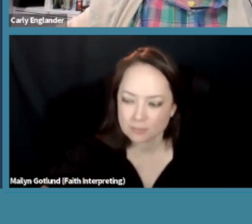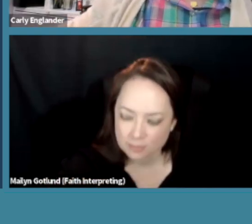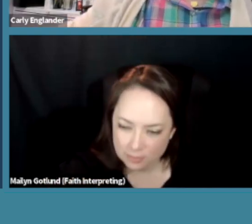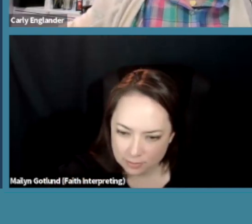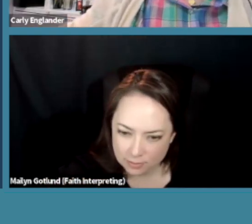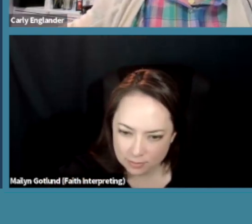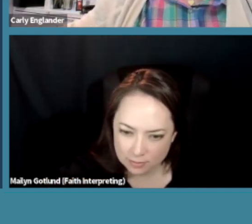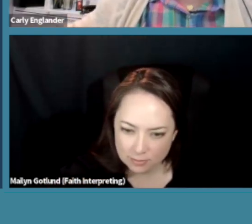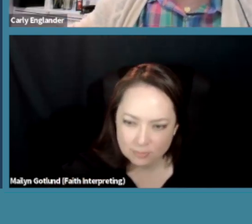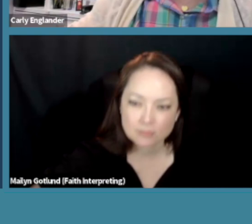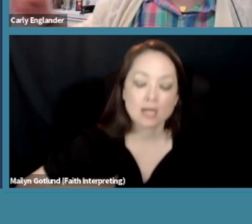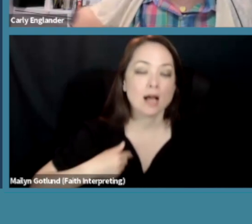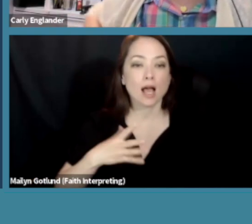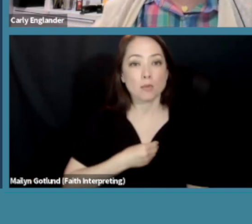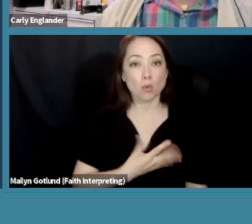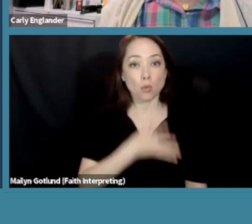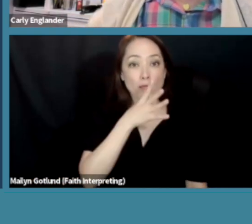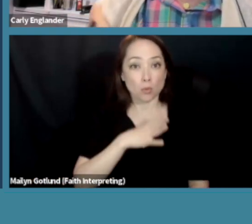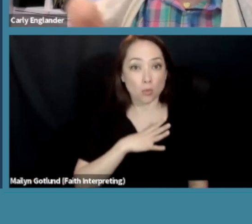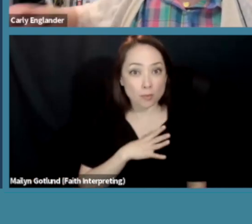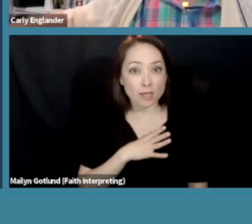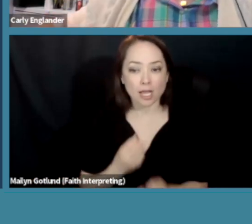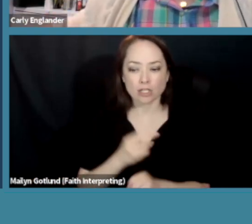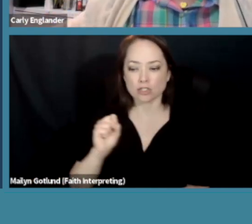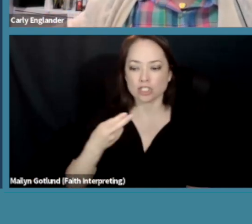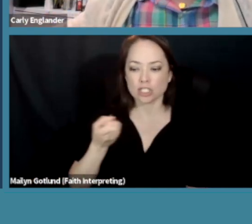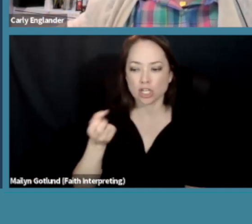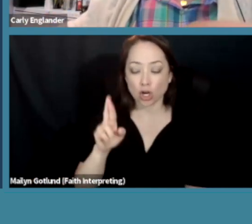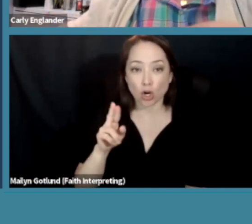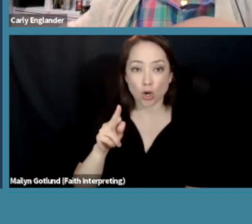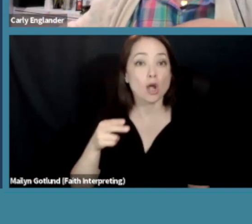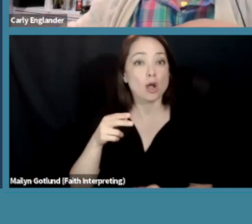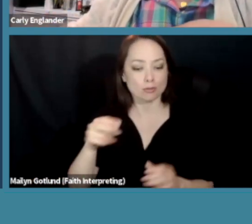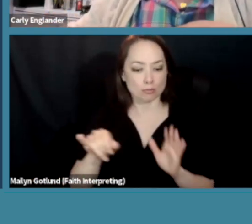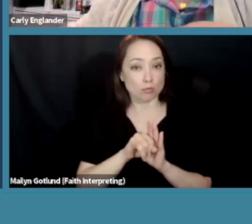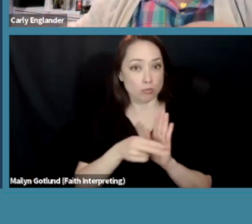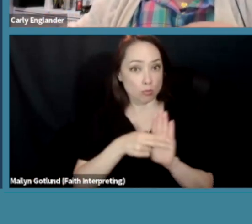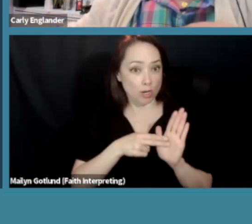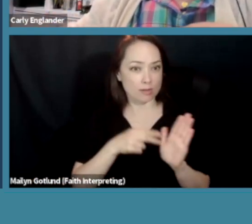I am a white woman and use she/her pronouns. I was one of the creators of the resource document